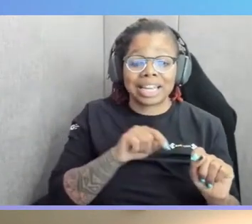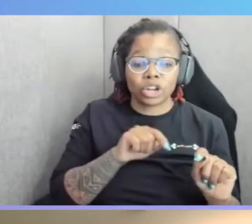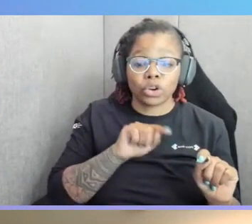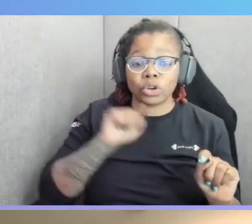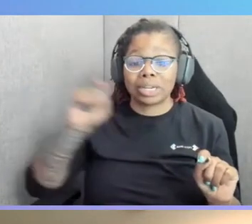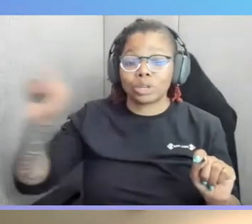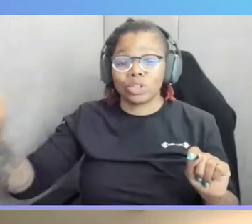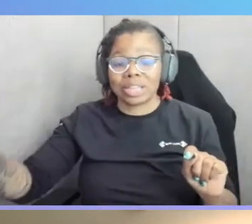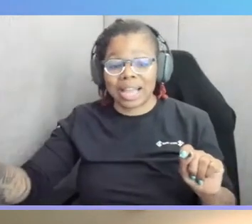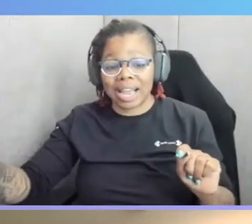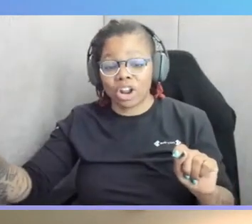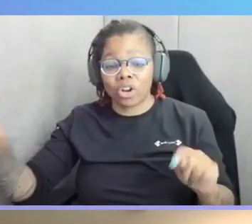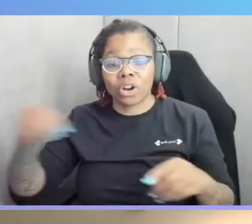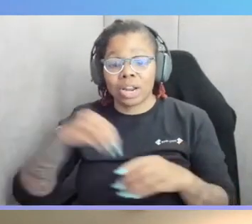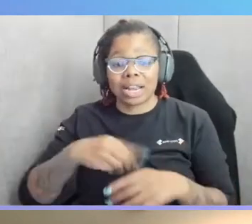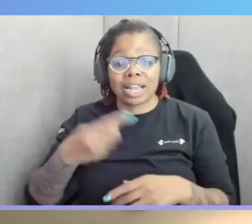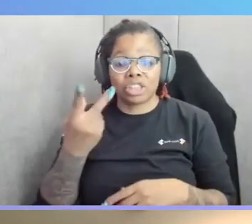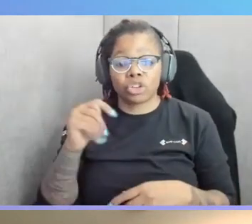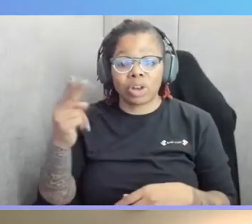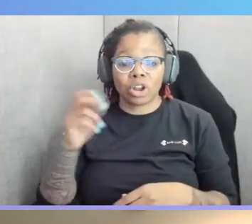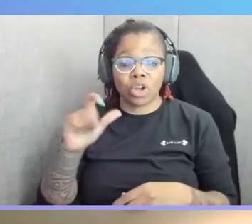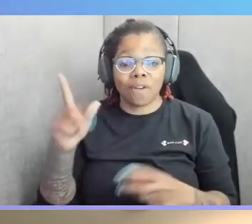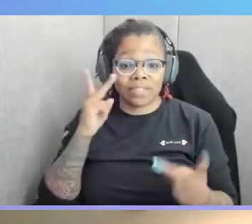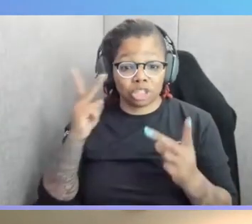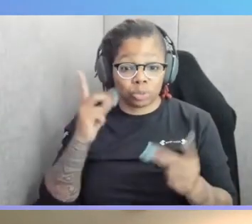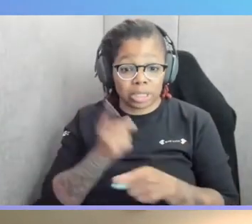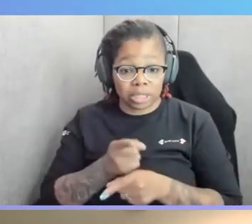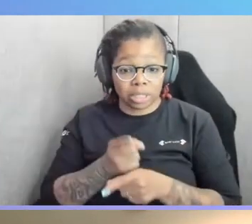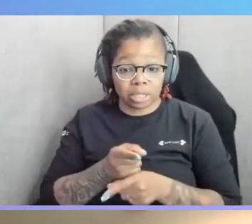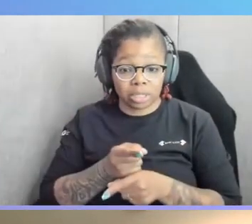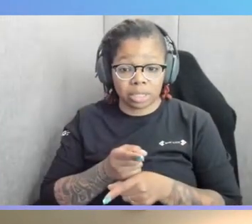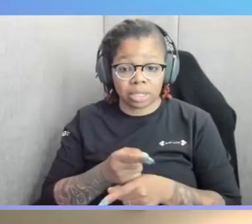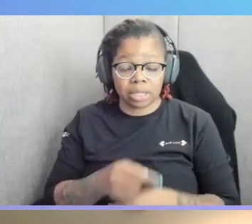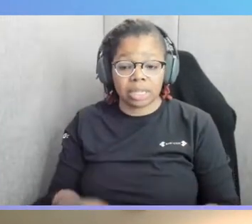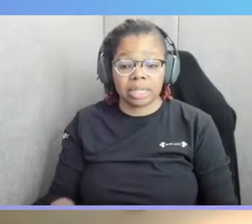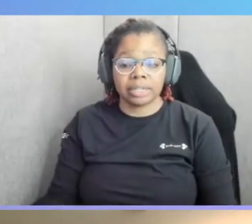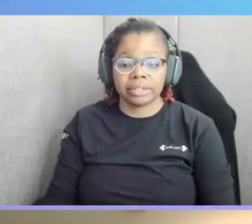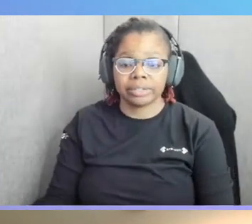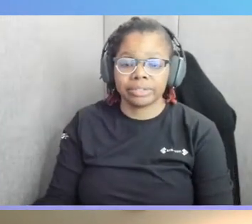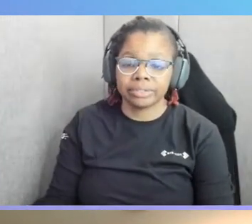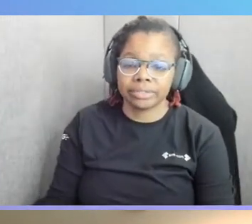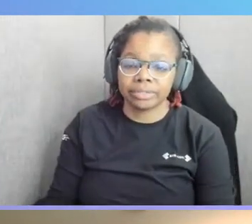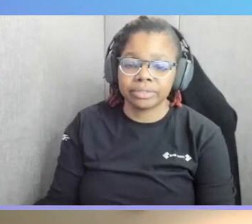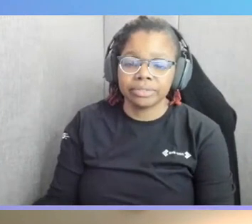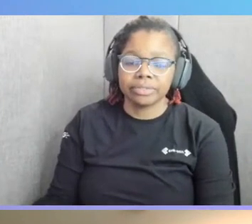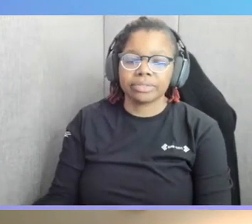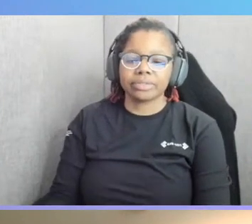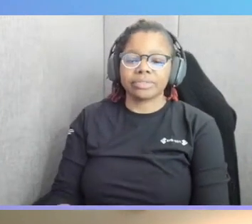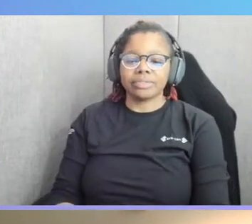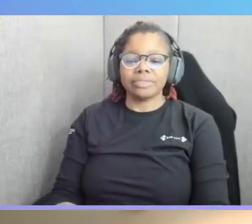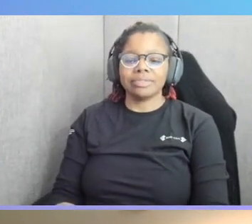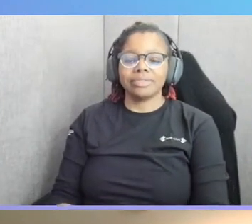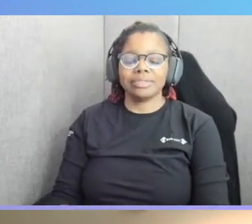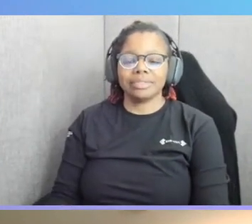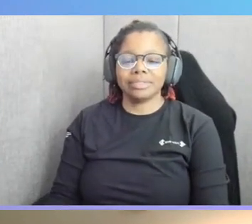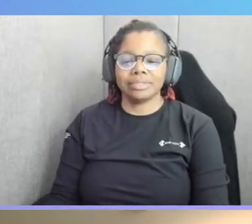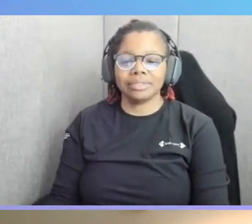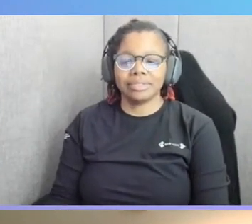Great Hall. Visually. End quote I will now turn it over to